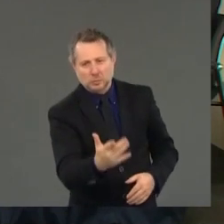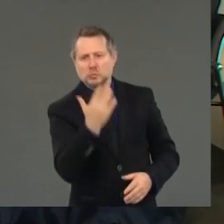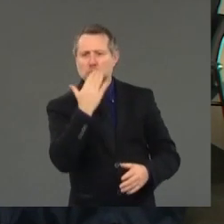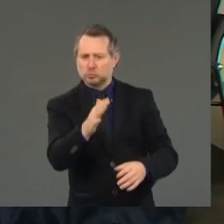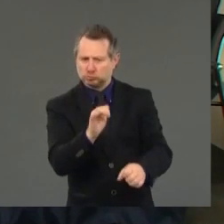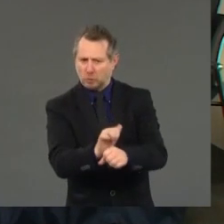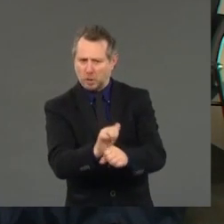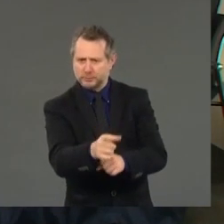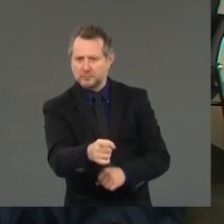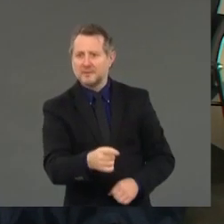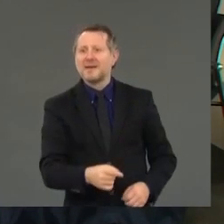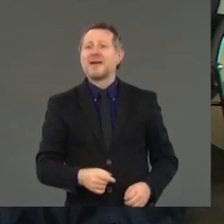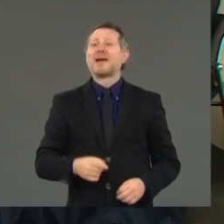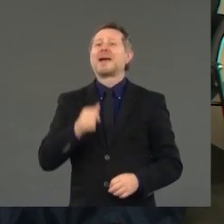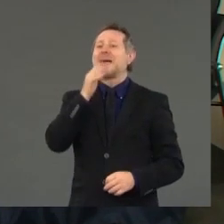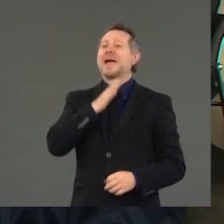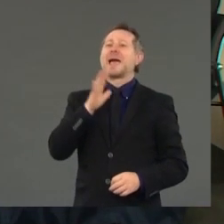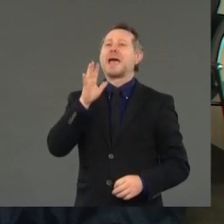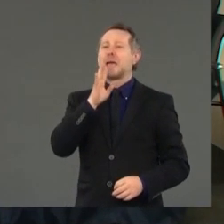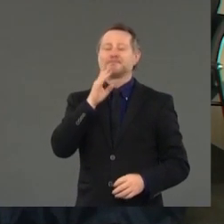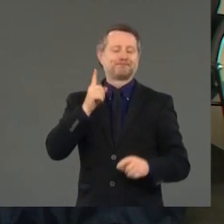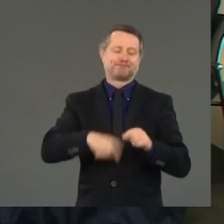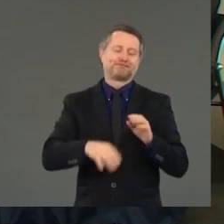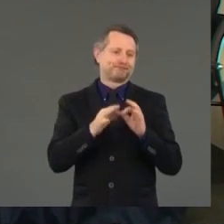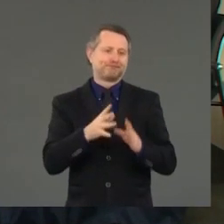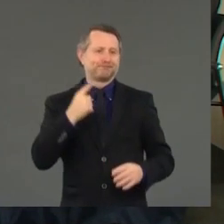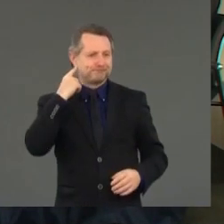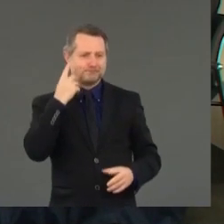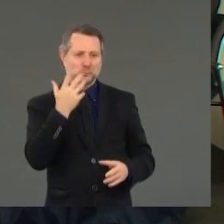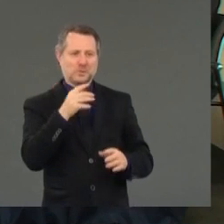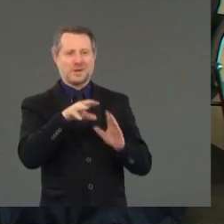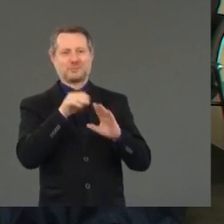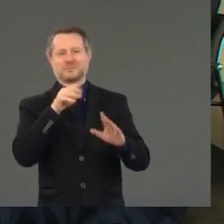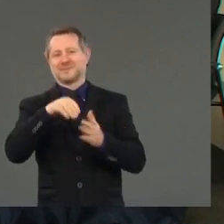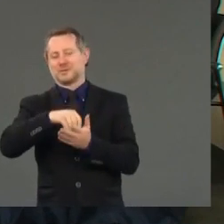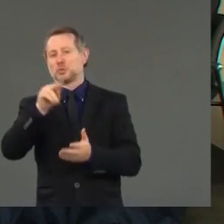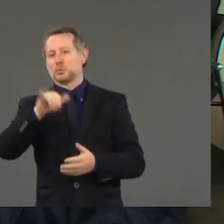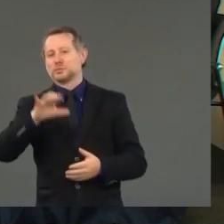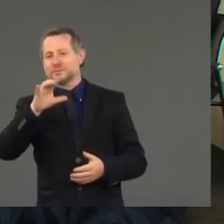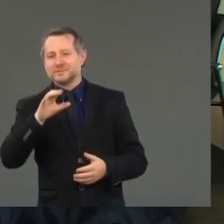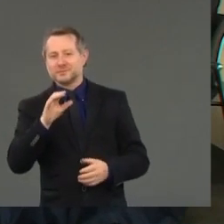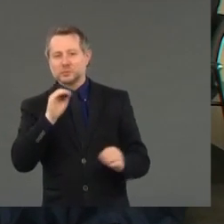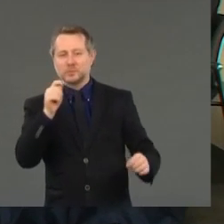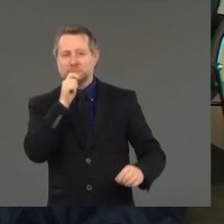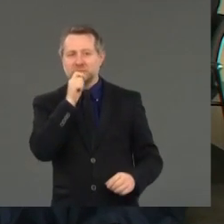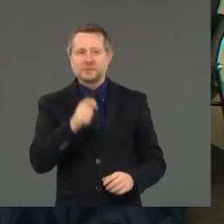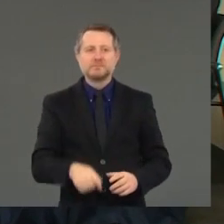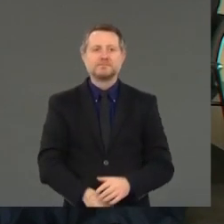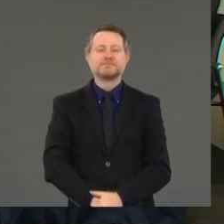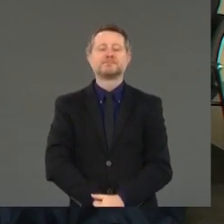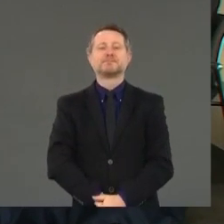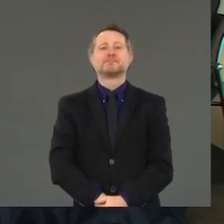THAT VERY MUCH. THANK YOU FOR YOUR GOOD WORK. THANK YOU.